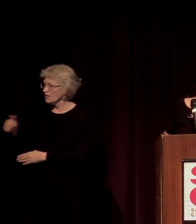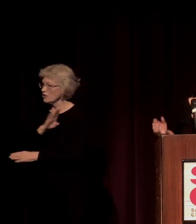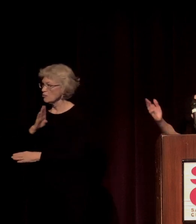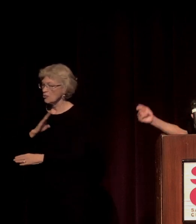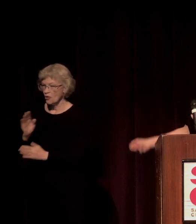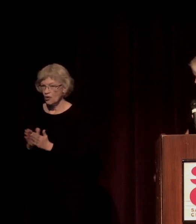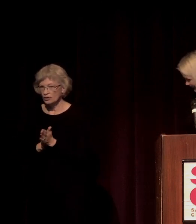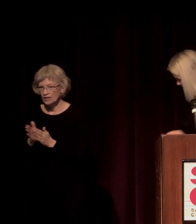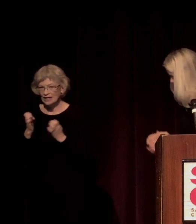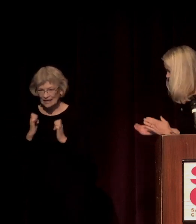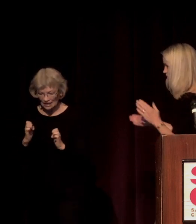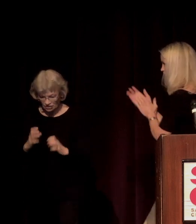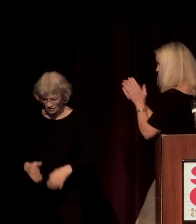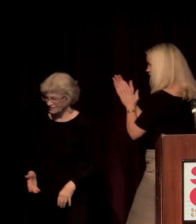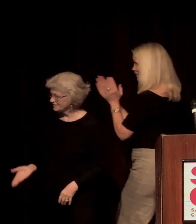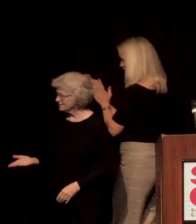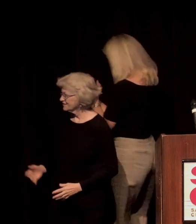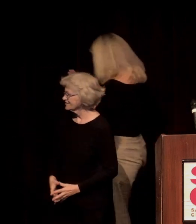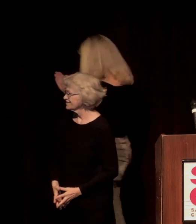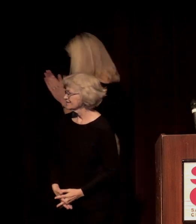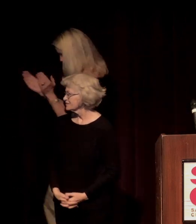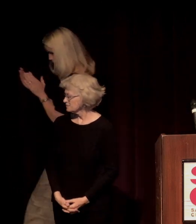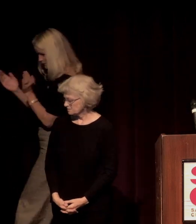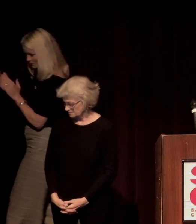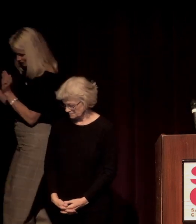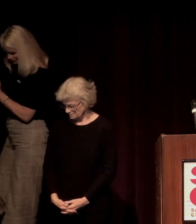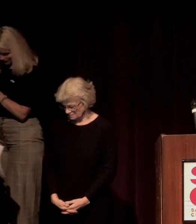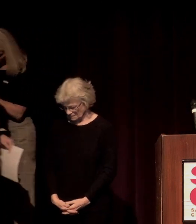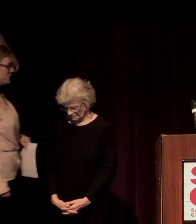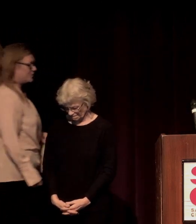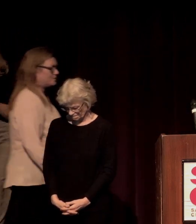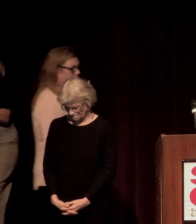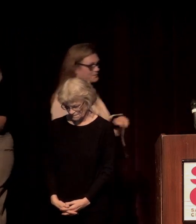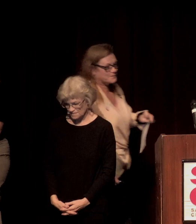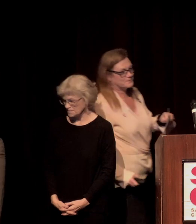bit about her ongoing work within accreditation and other important initiatives. Pamela?